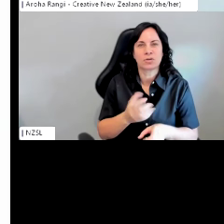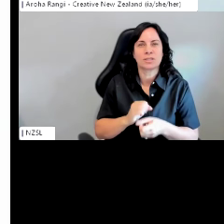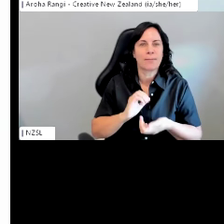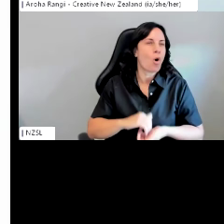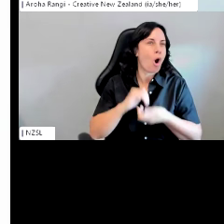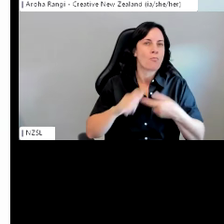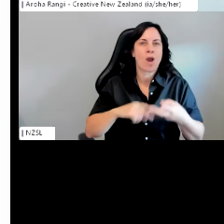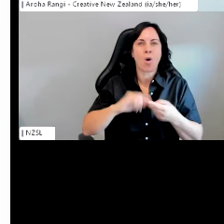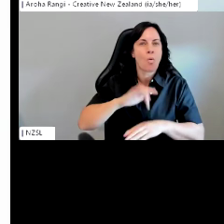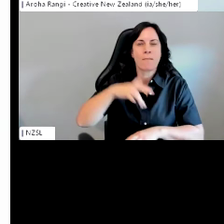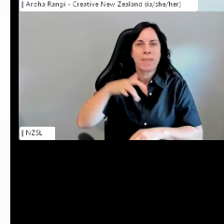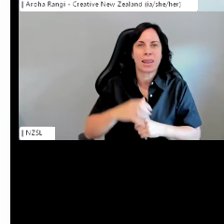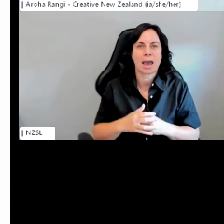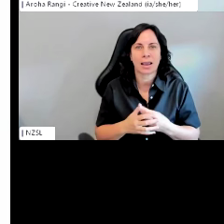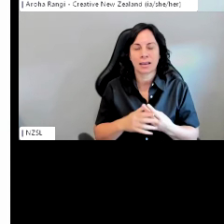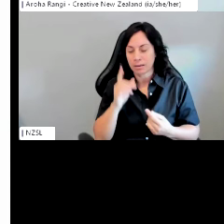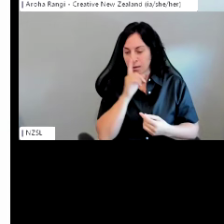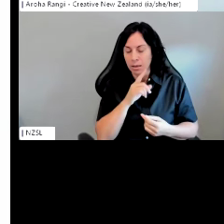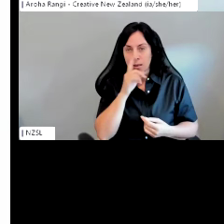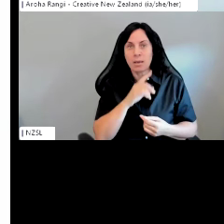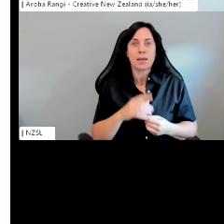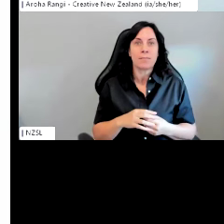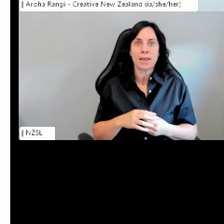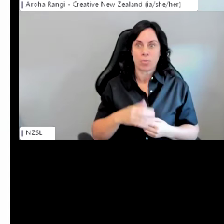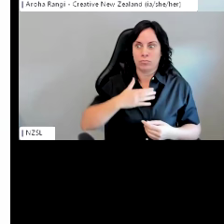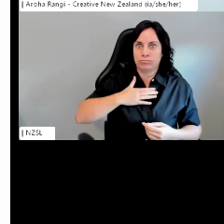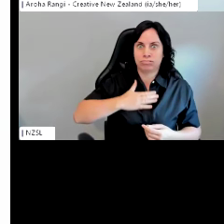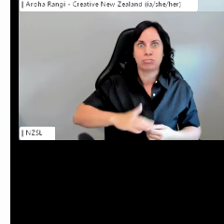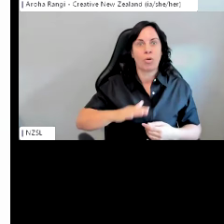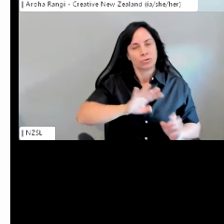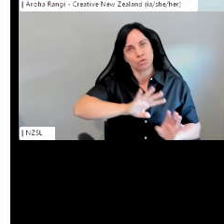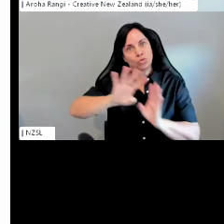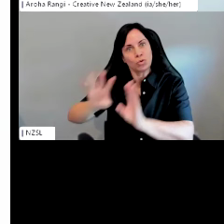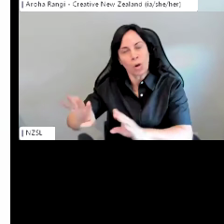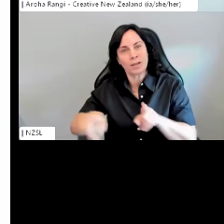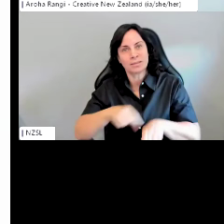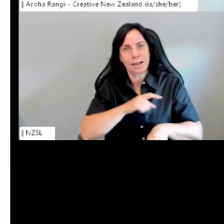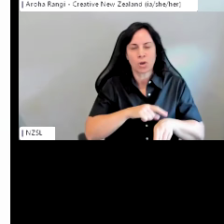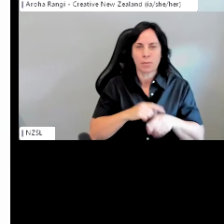Um people really aspire to attend those things but are quite scared of going because they don't know